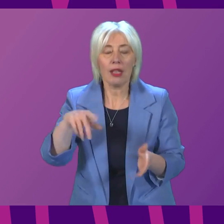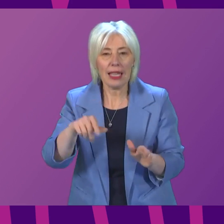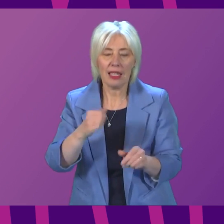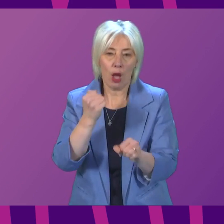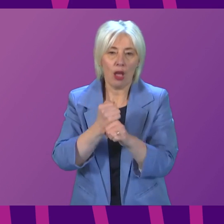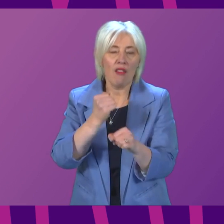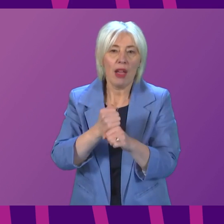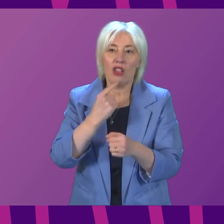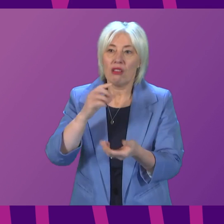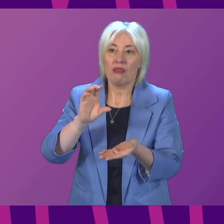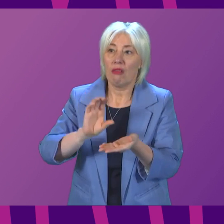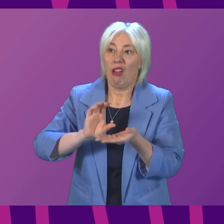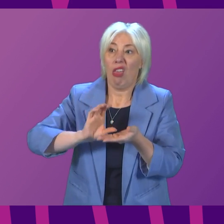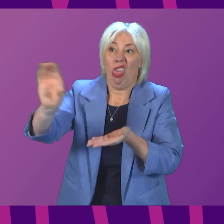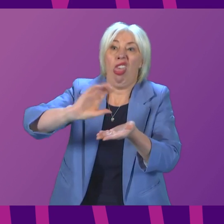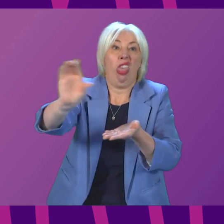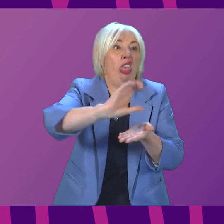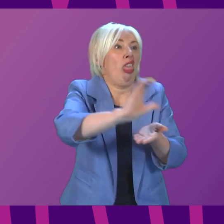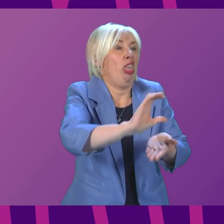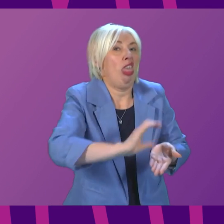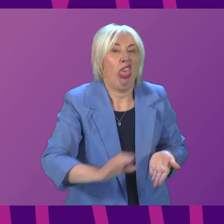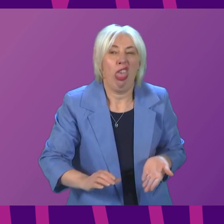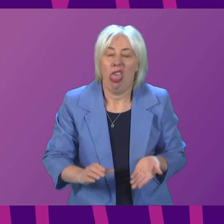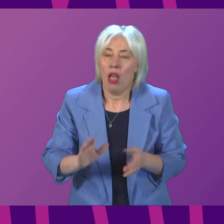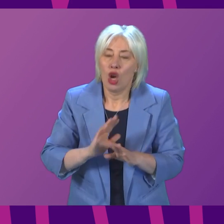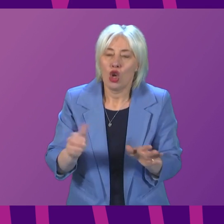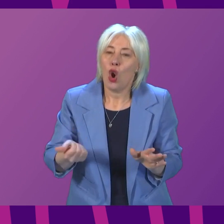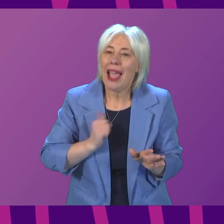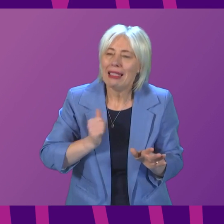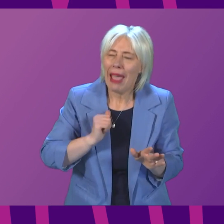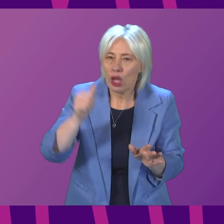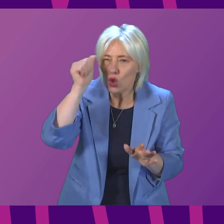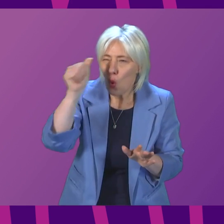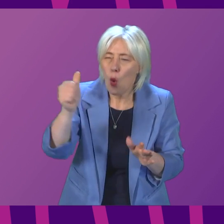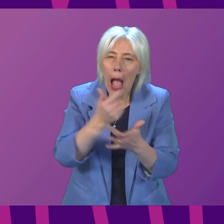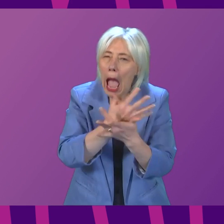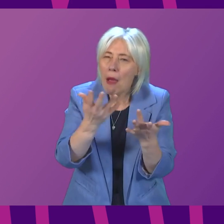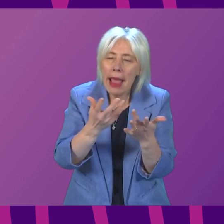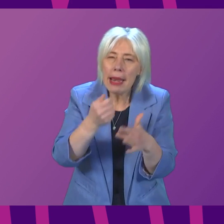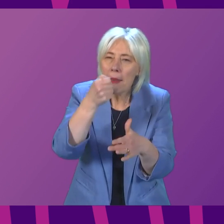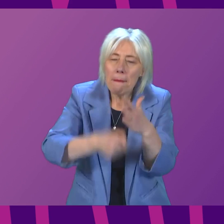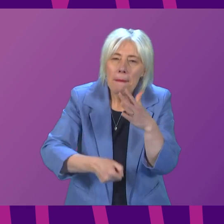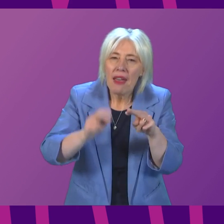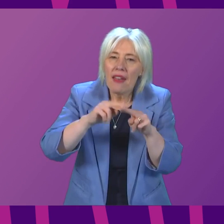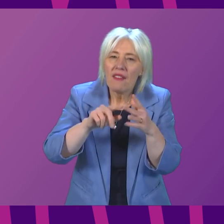just give millions of pounds to local authorities without expecting to know how many air filters are being distributed.